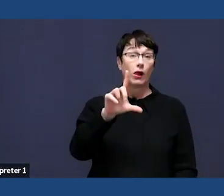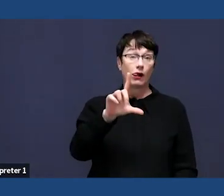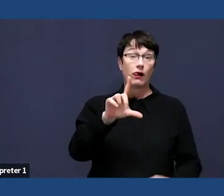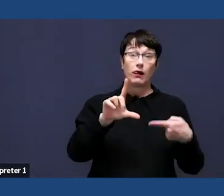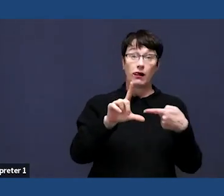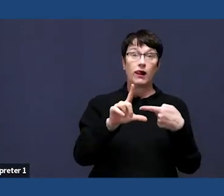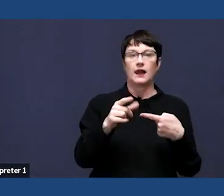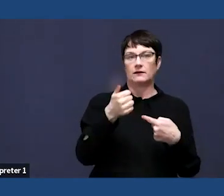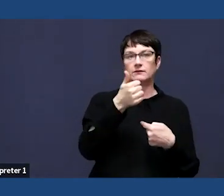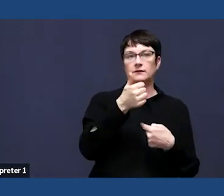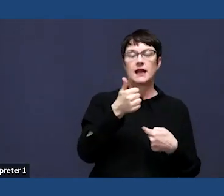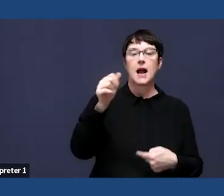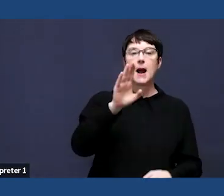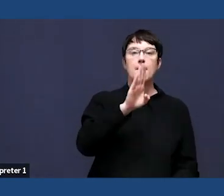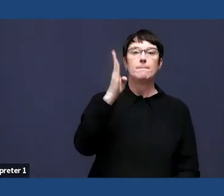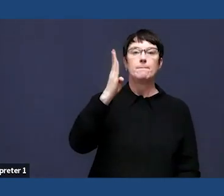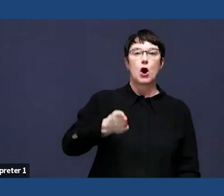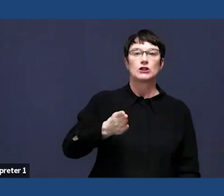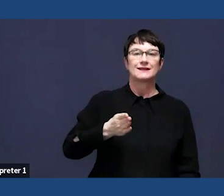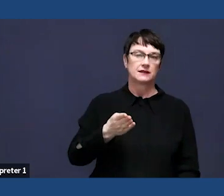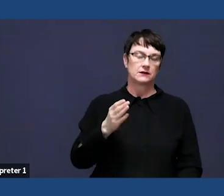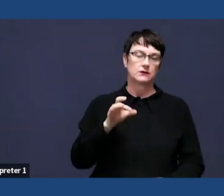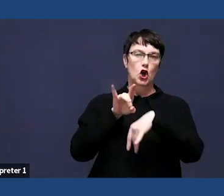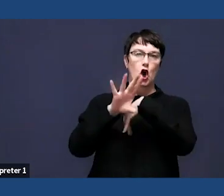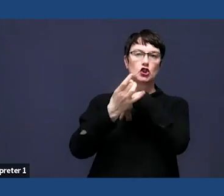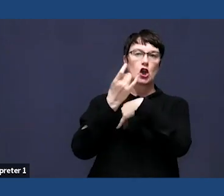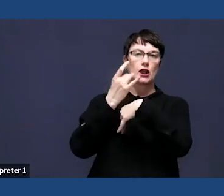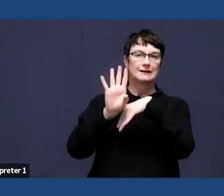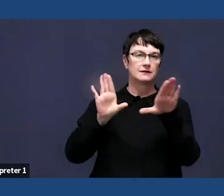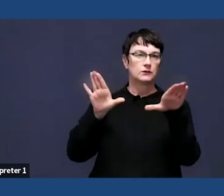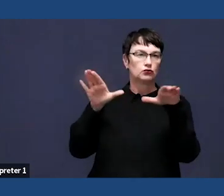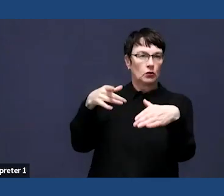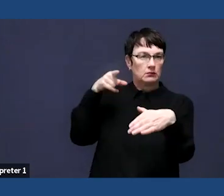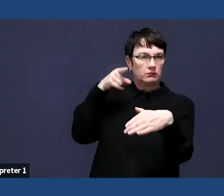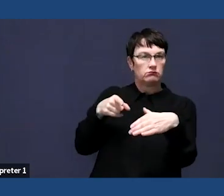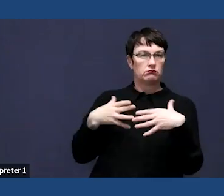CIFAL Malaga UNITAR United Nations Agency.